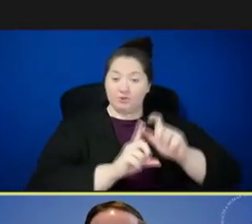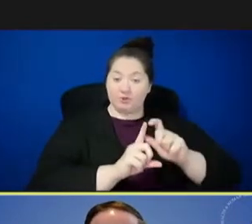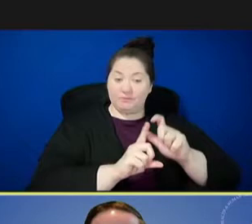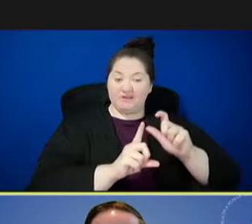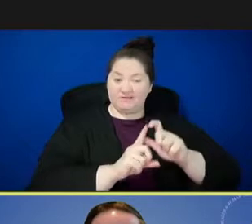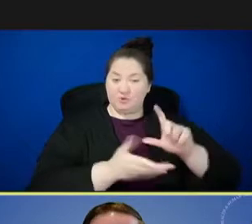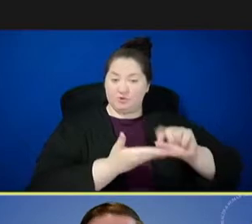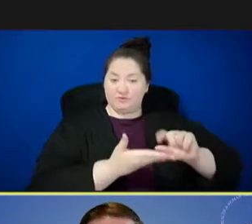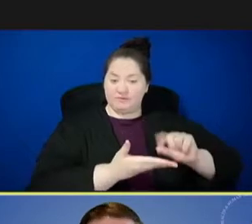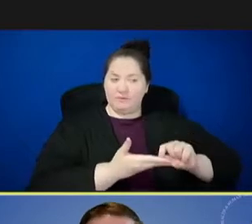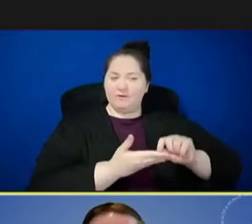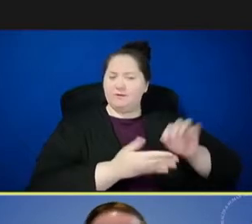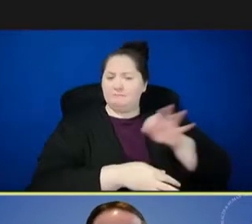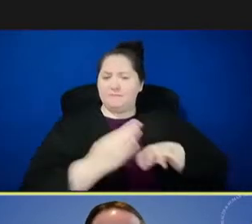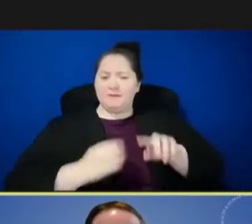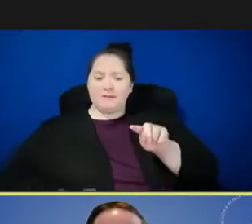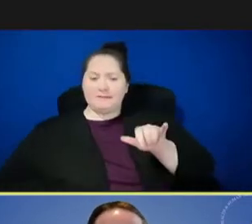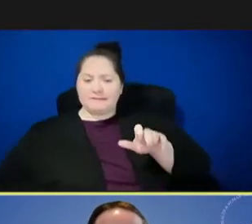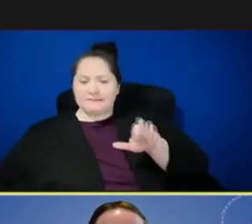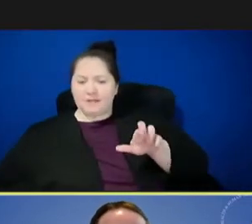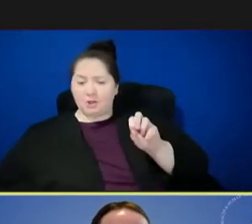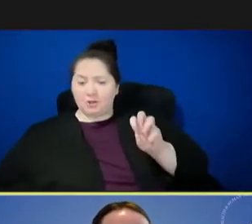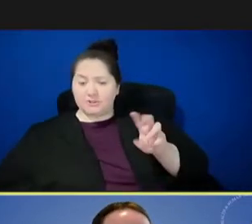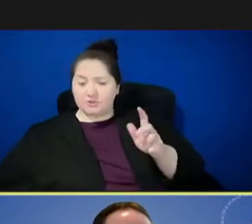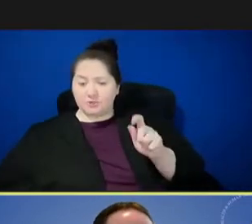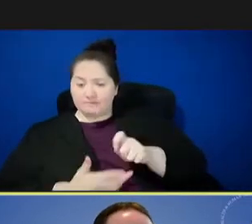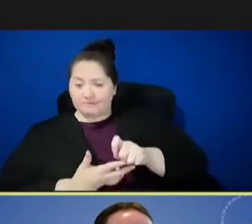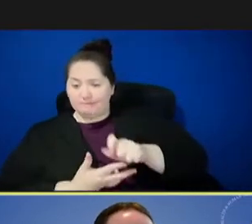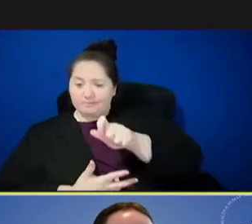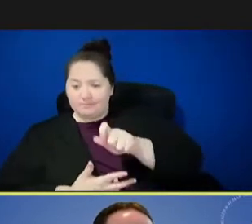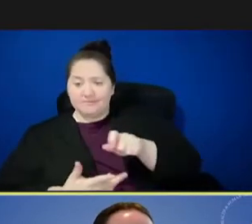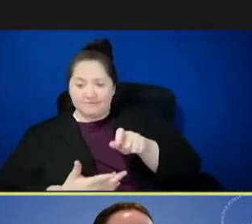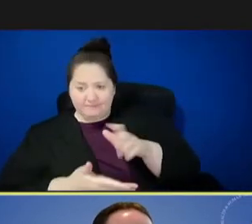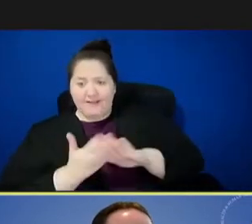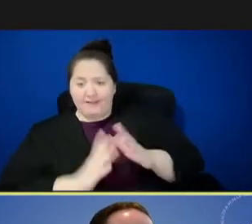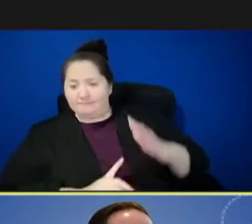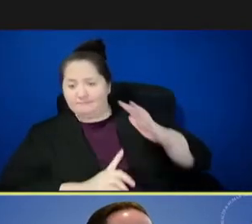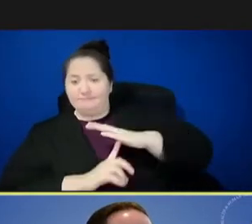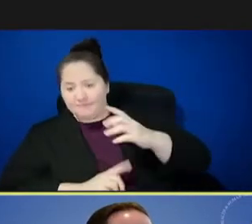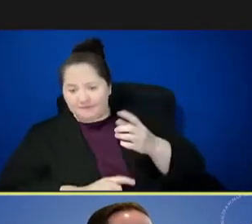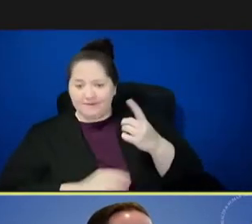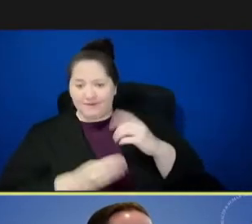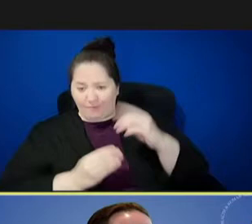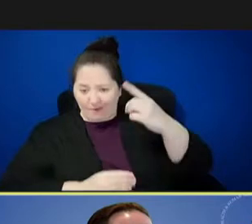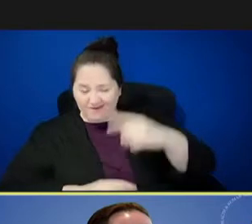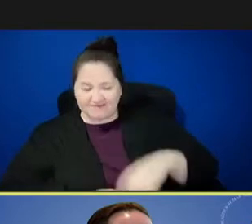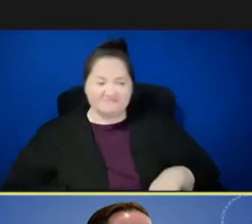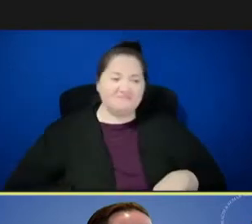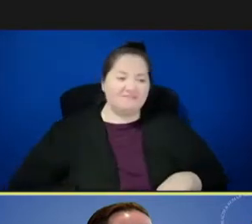Taylor Swift probably bumped that out of the top contenders. But with the